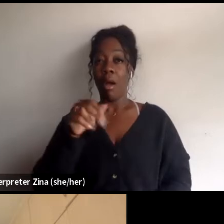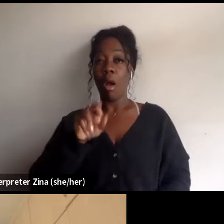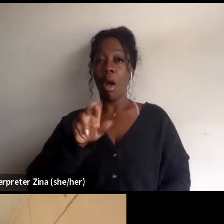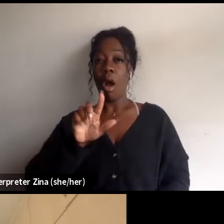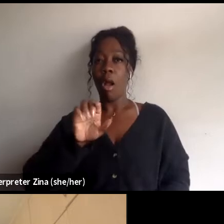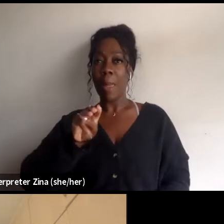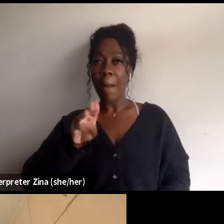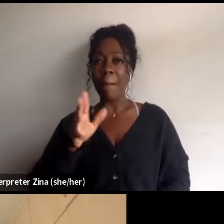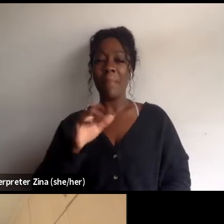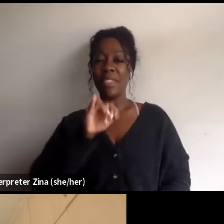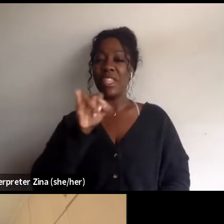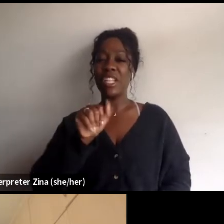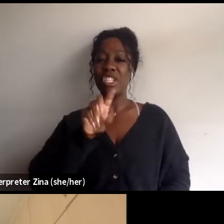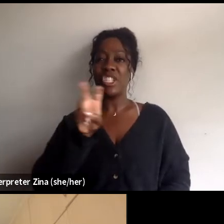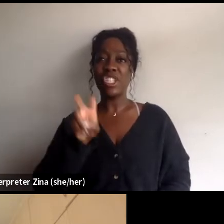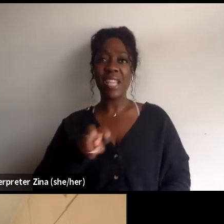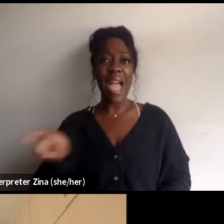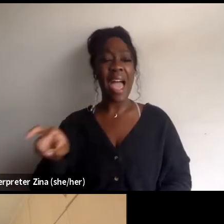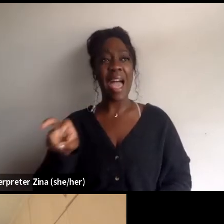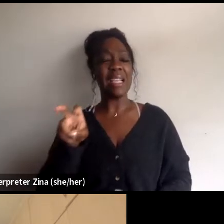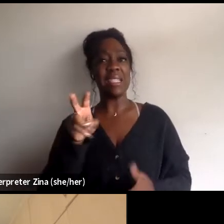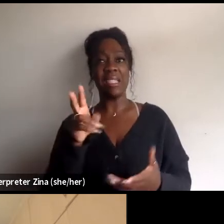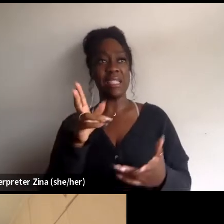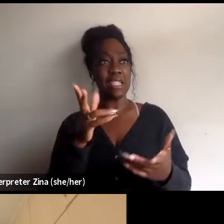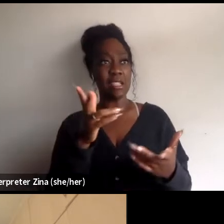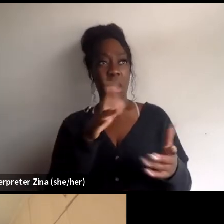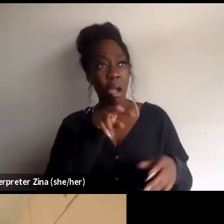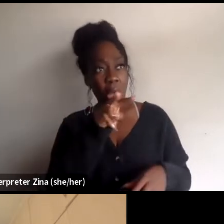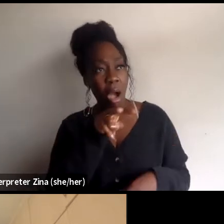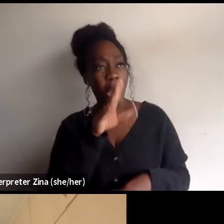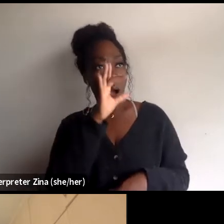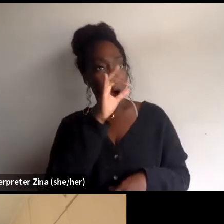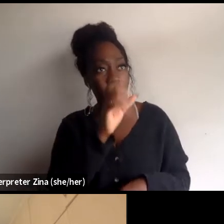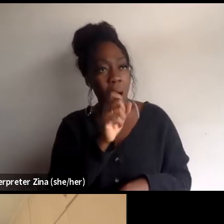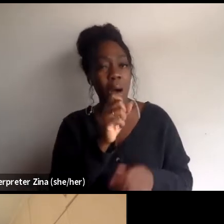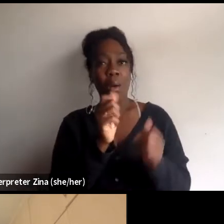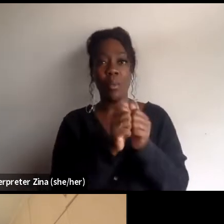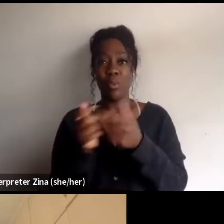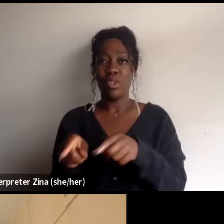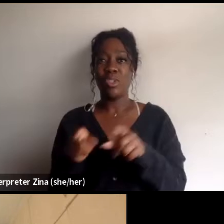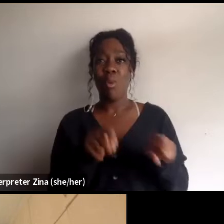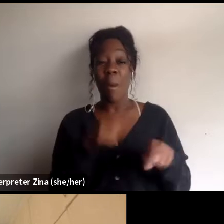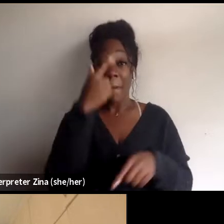And actually he was quite fascinating. He was fascinating because the jazz scene in America